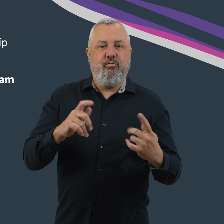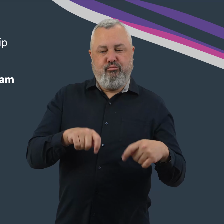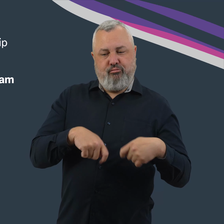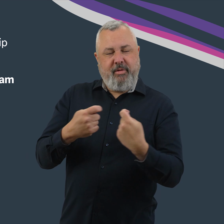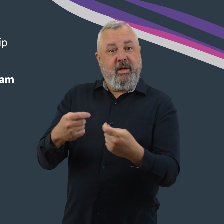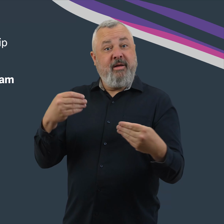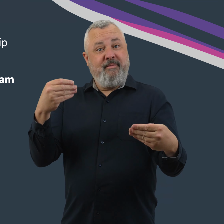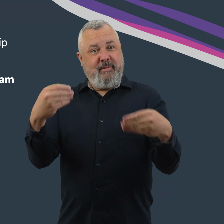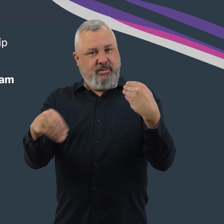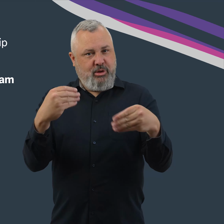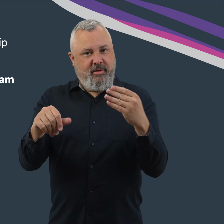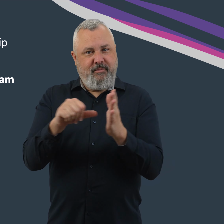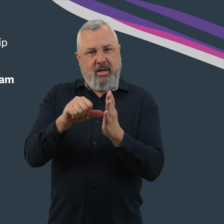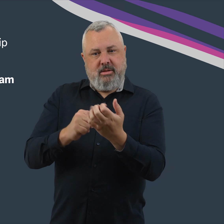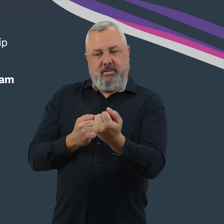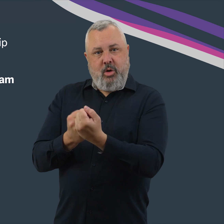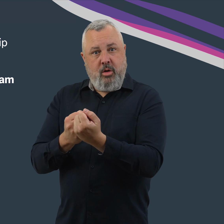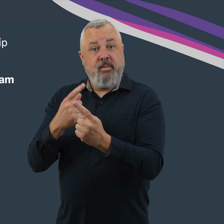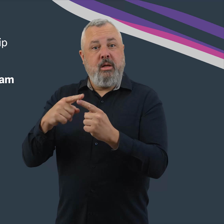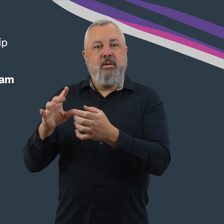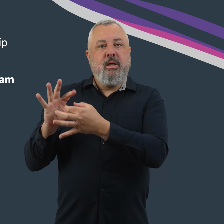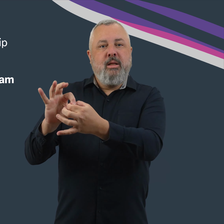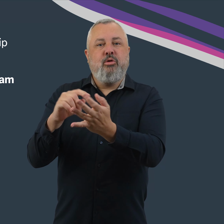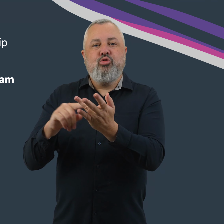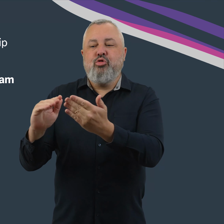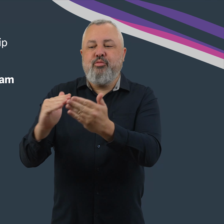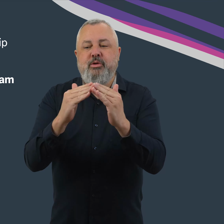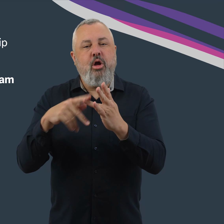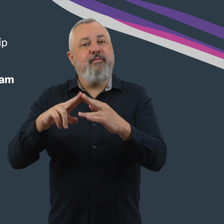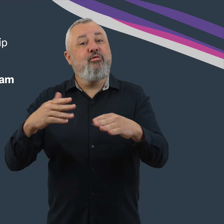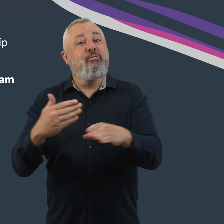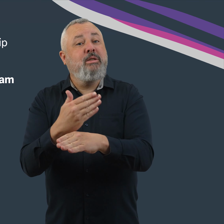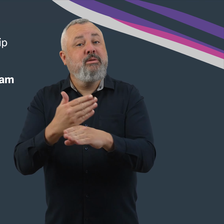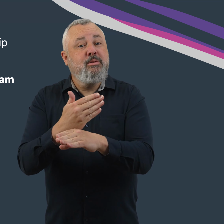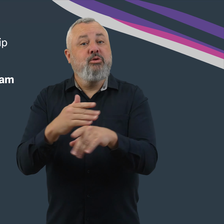providing flexible financial support alongside access to a community of practice,